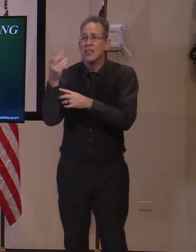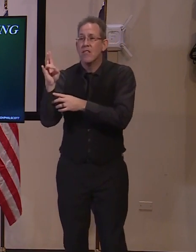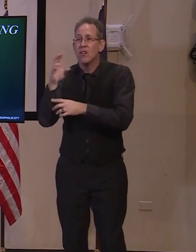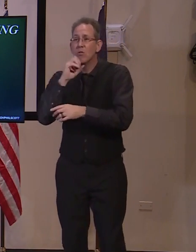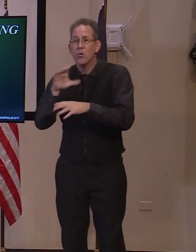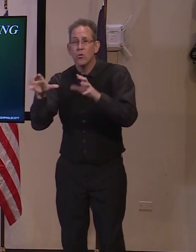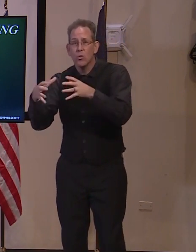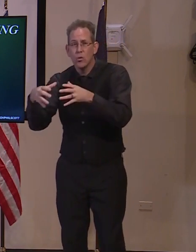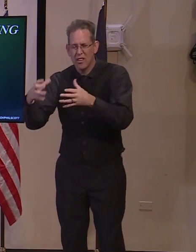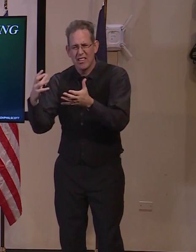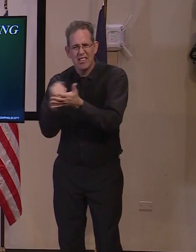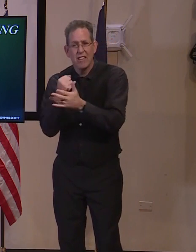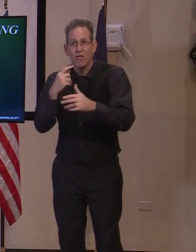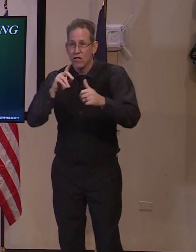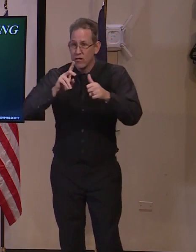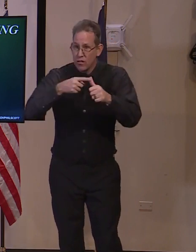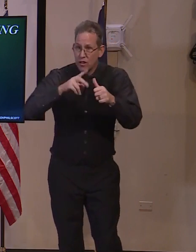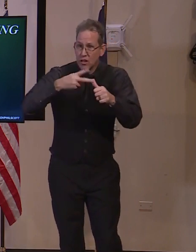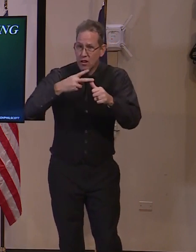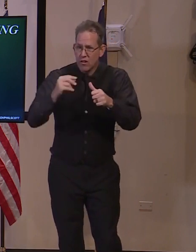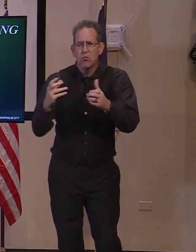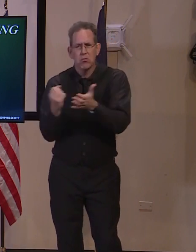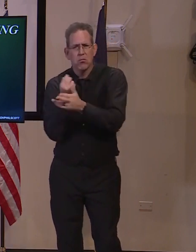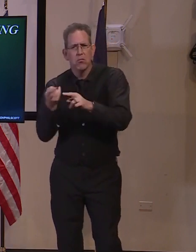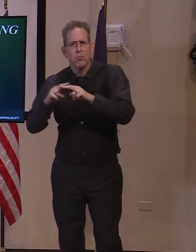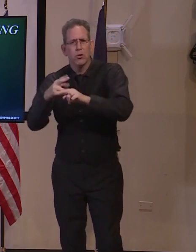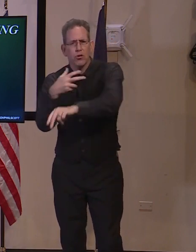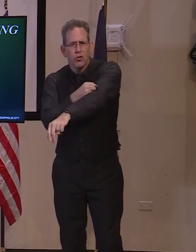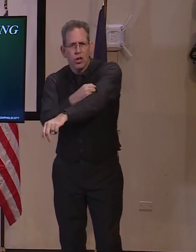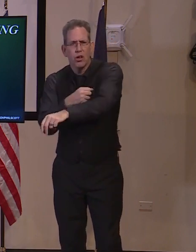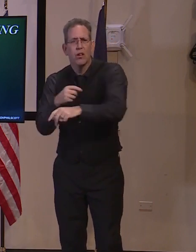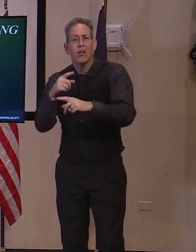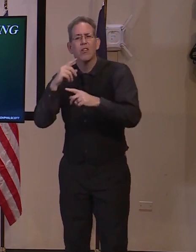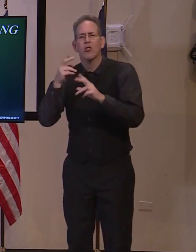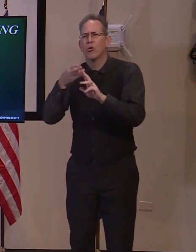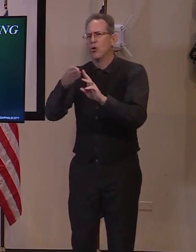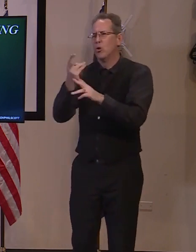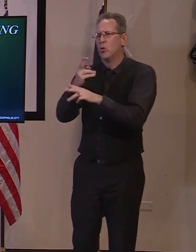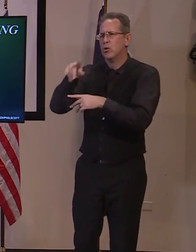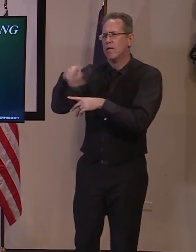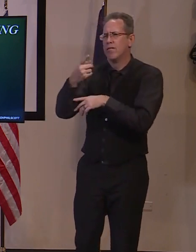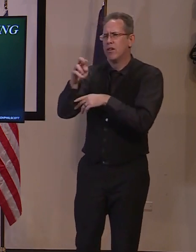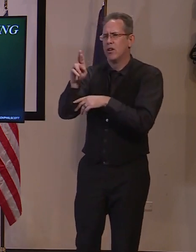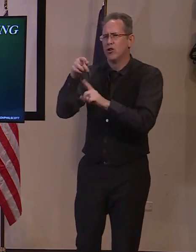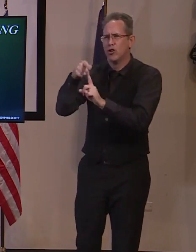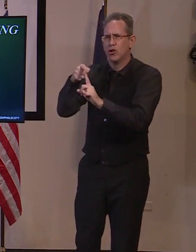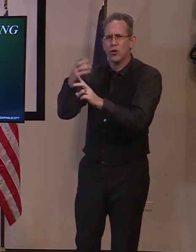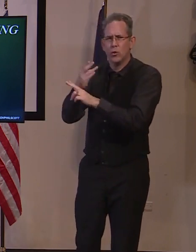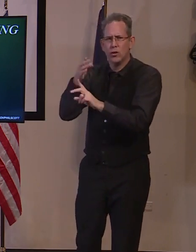of the Pfizer vaccine. Just reminder. The Pfizer vaccine is the only authorized vaccine to the students of this age man.